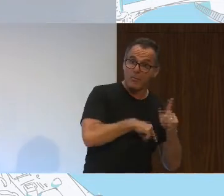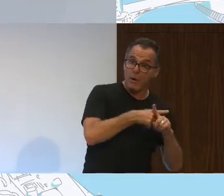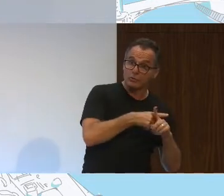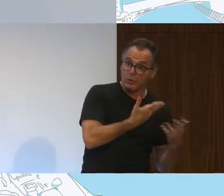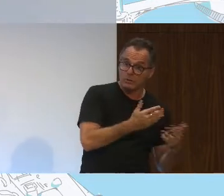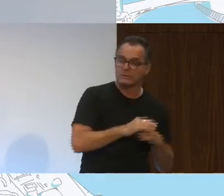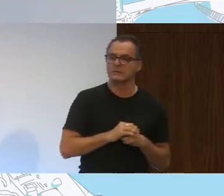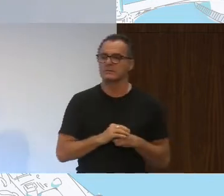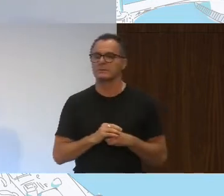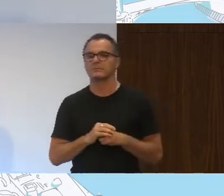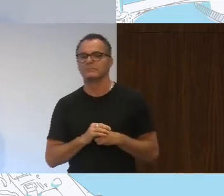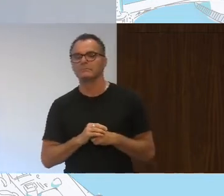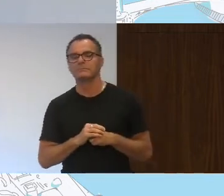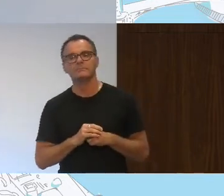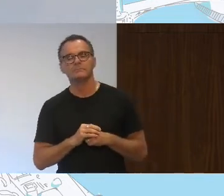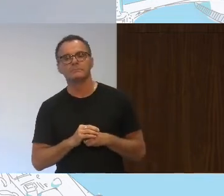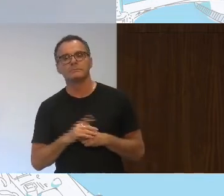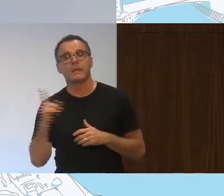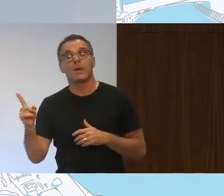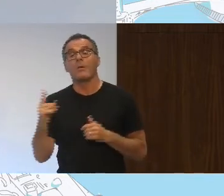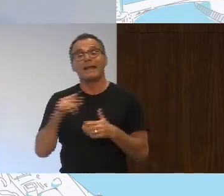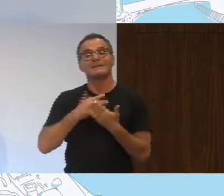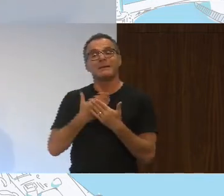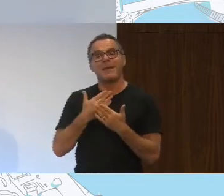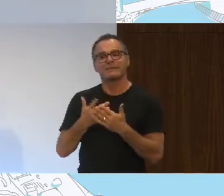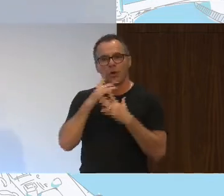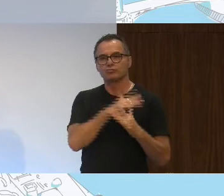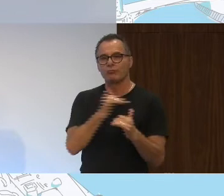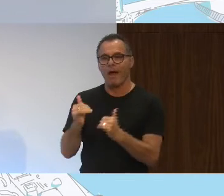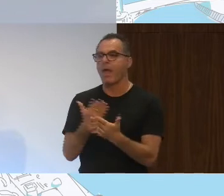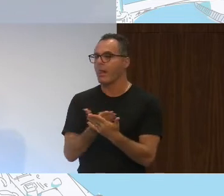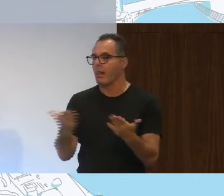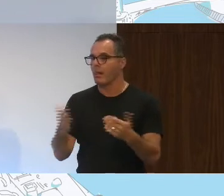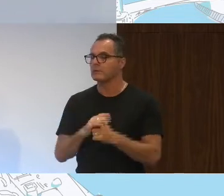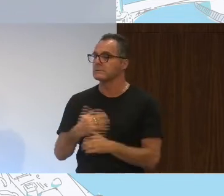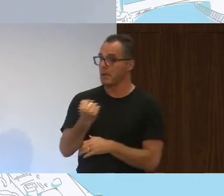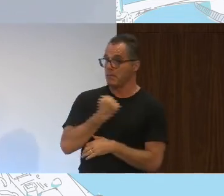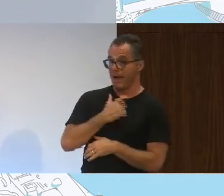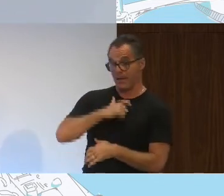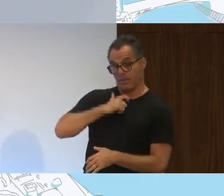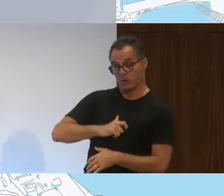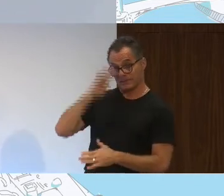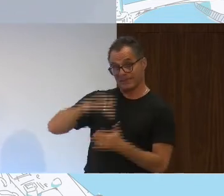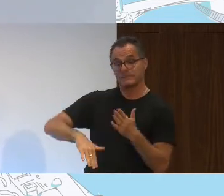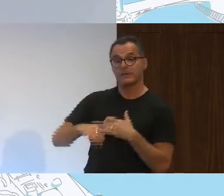they really done head to head trials. I think my personal experience, having given